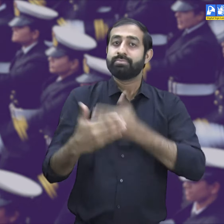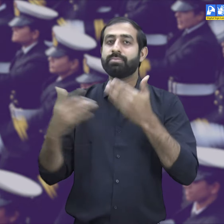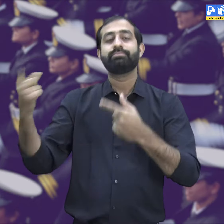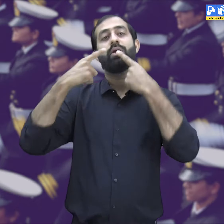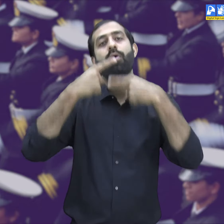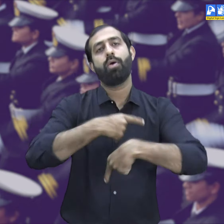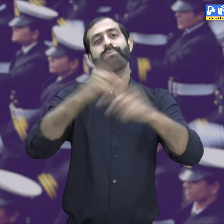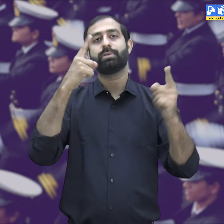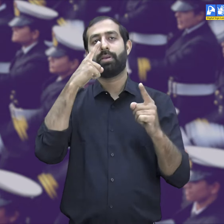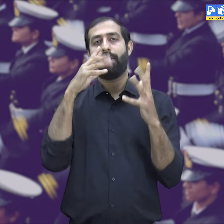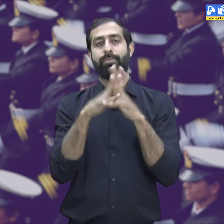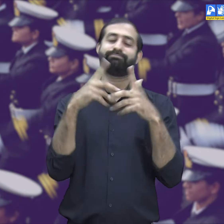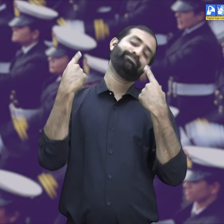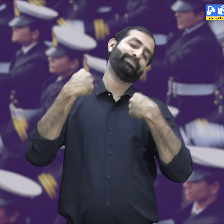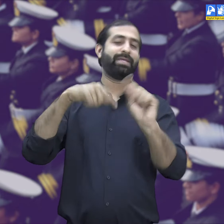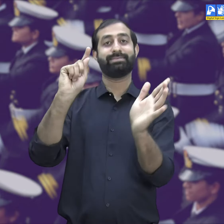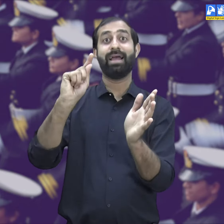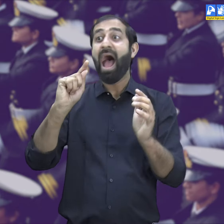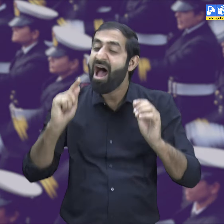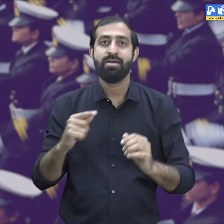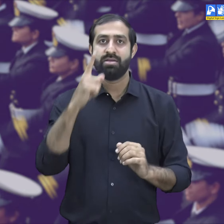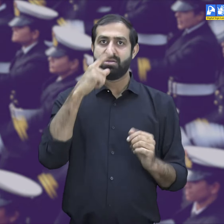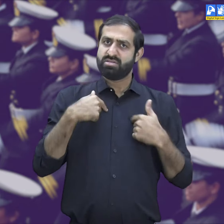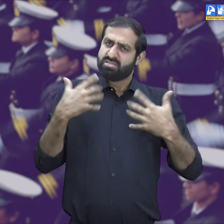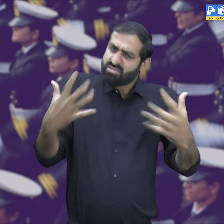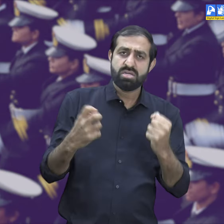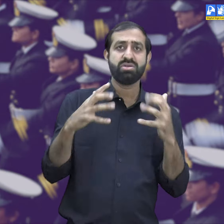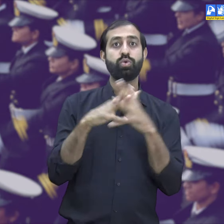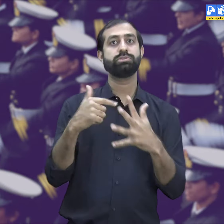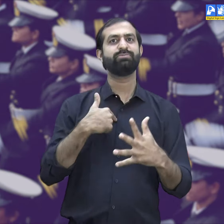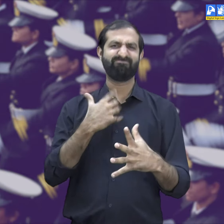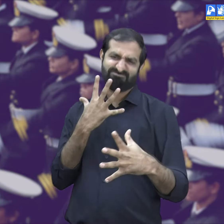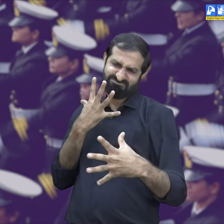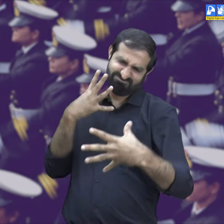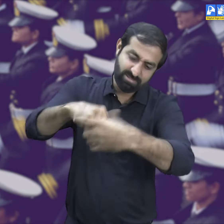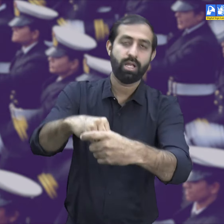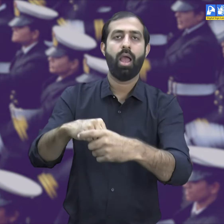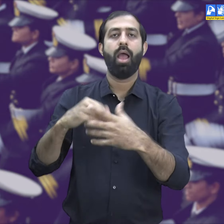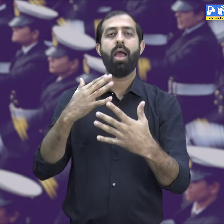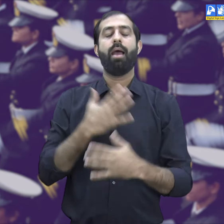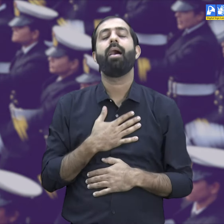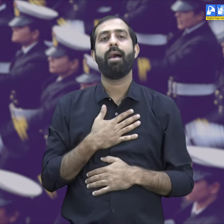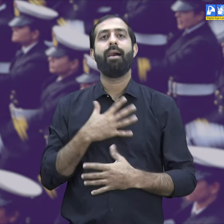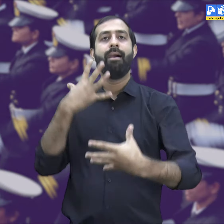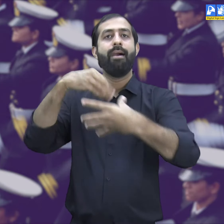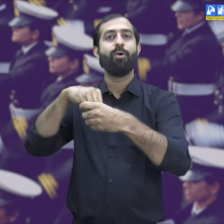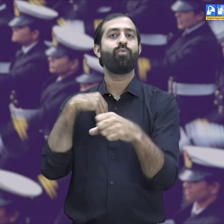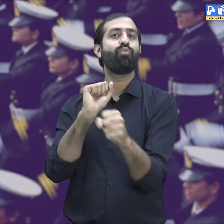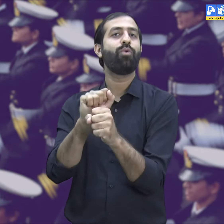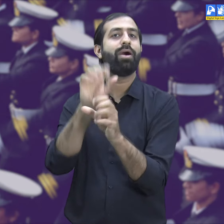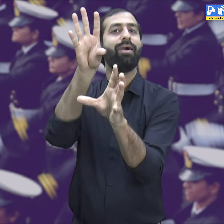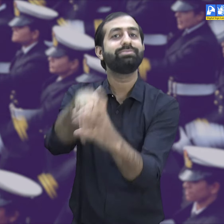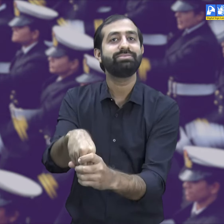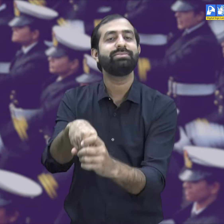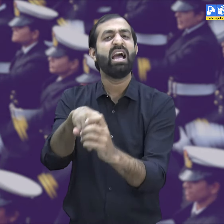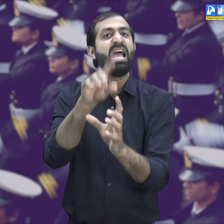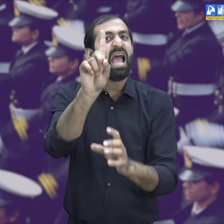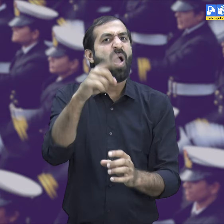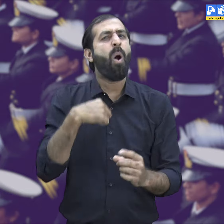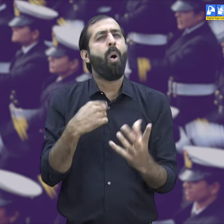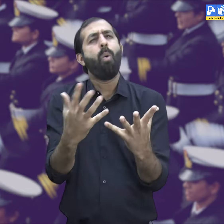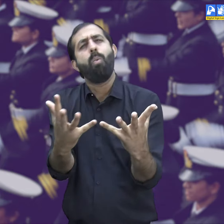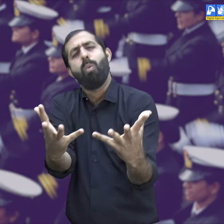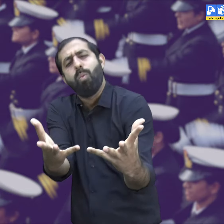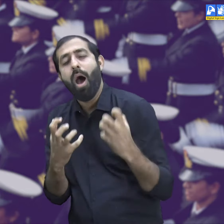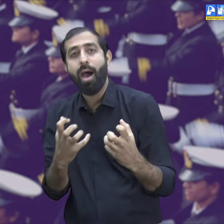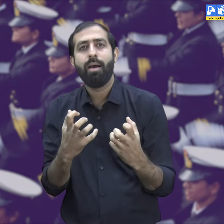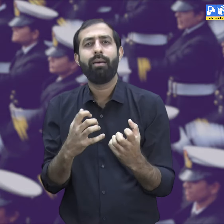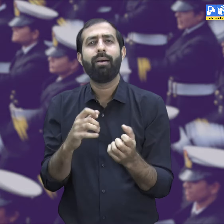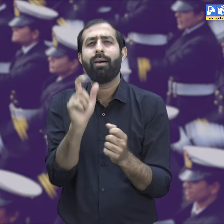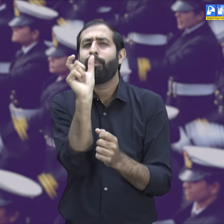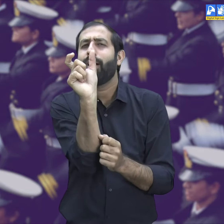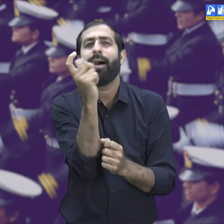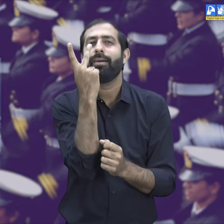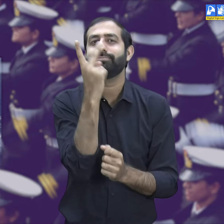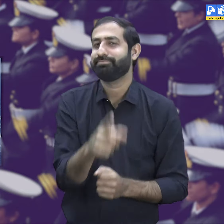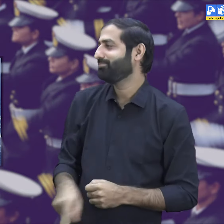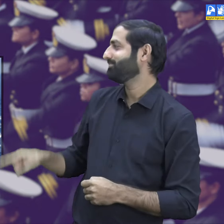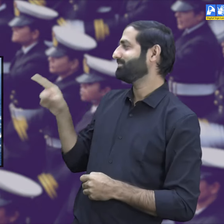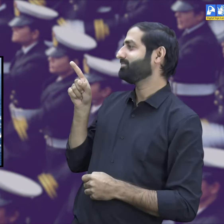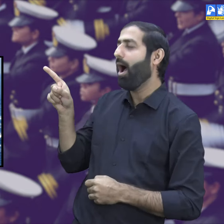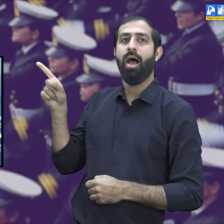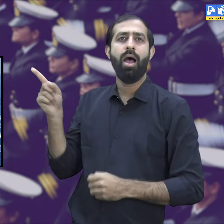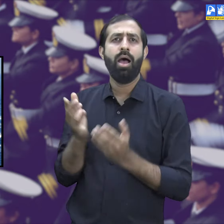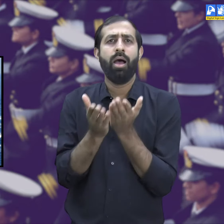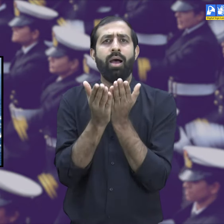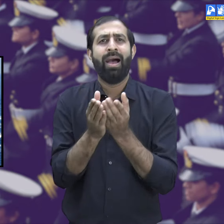When an opportunity was given, I myself went forward and gave my name. I even want to go in a submarine.